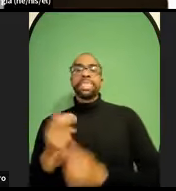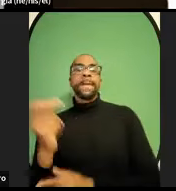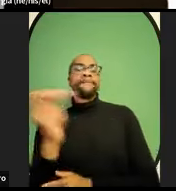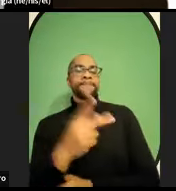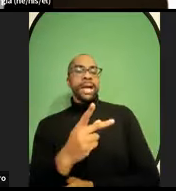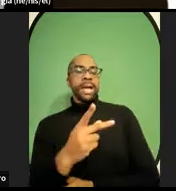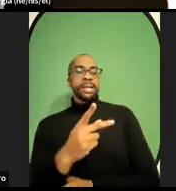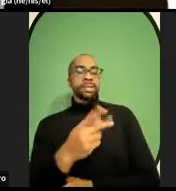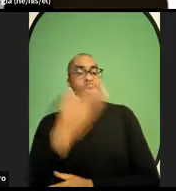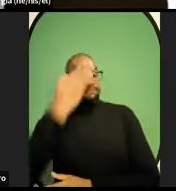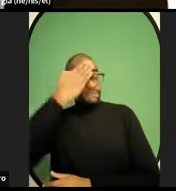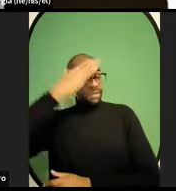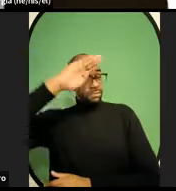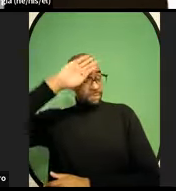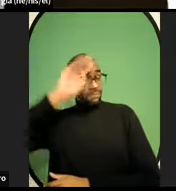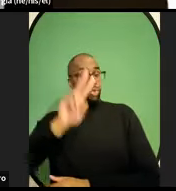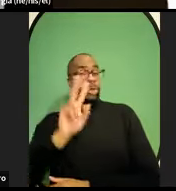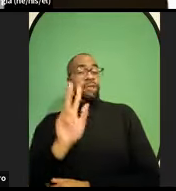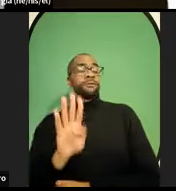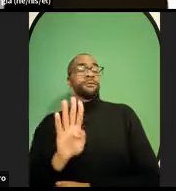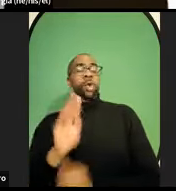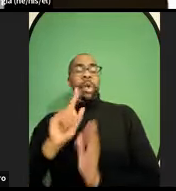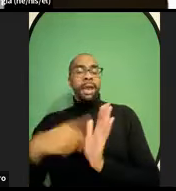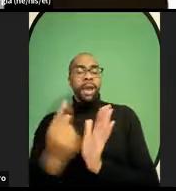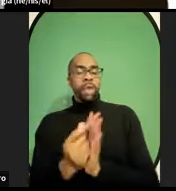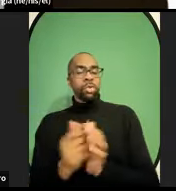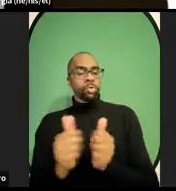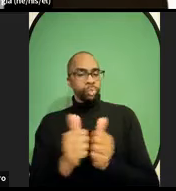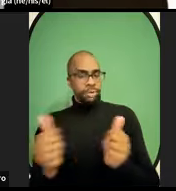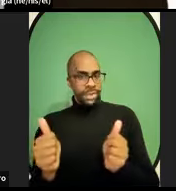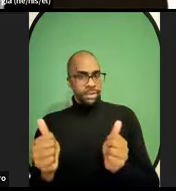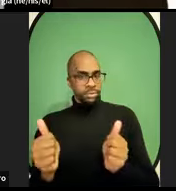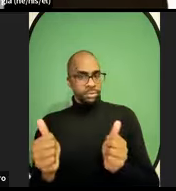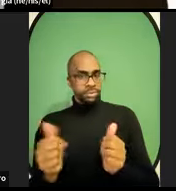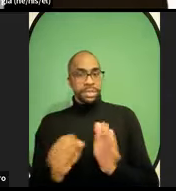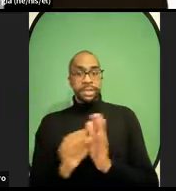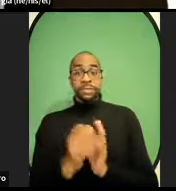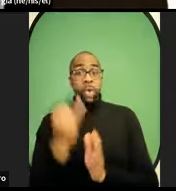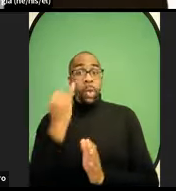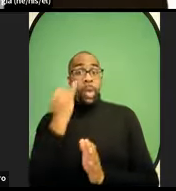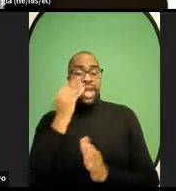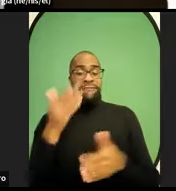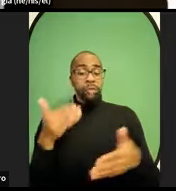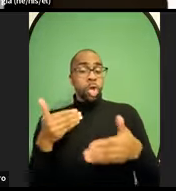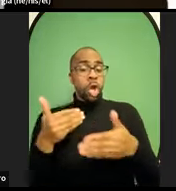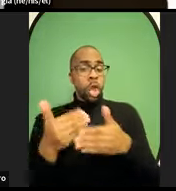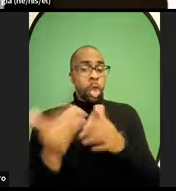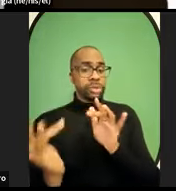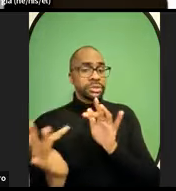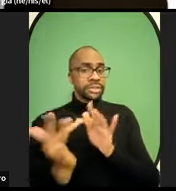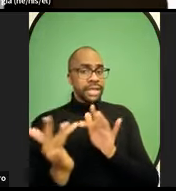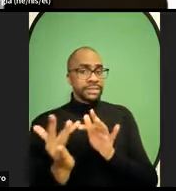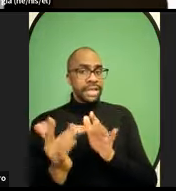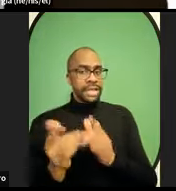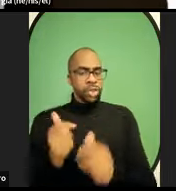then you can come back after. your 24 hours. without without a fever or symptom a fever or symptom free. If you're a close contact